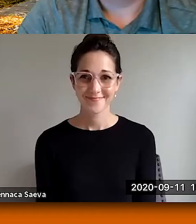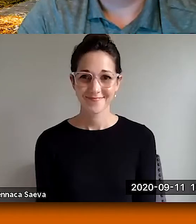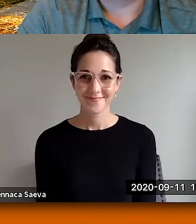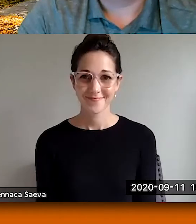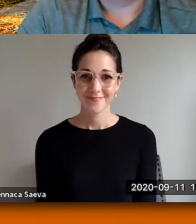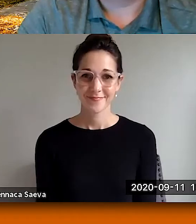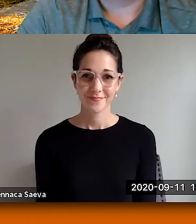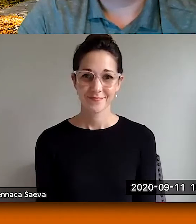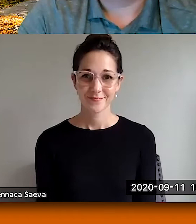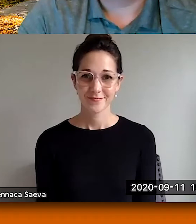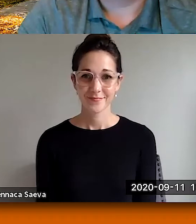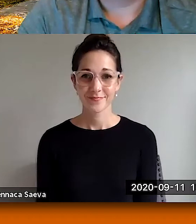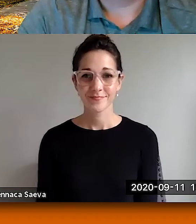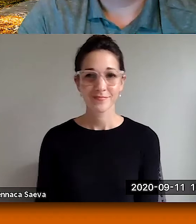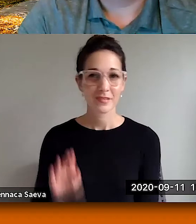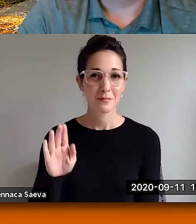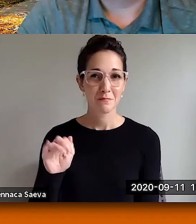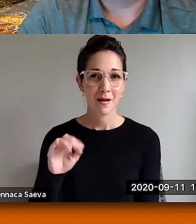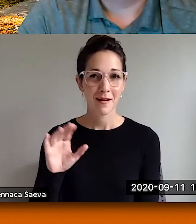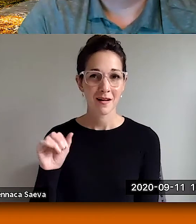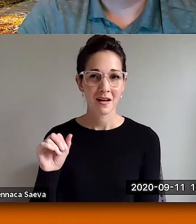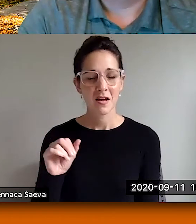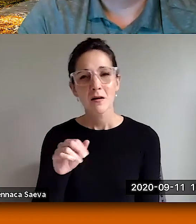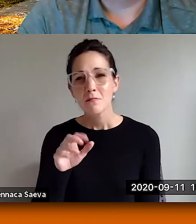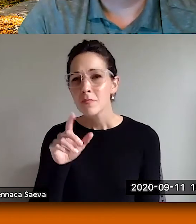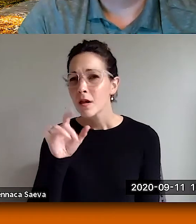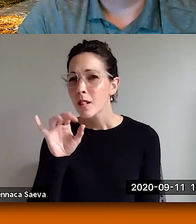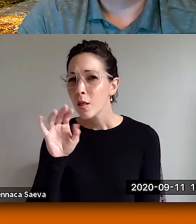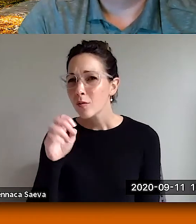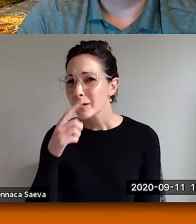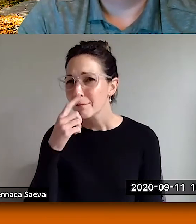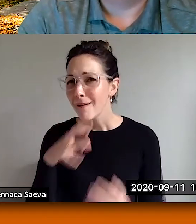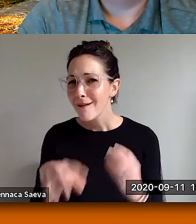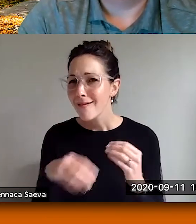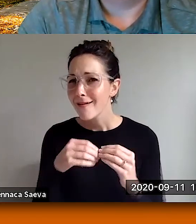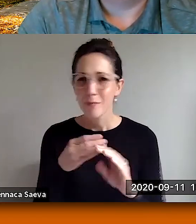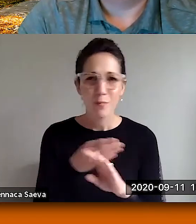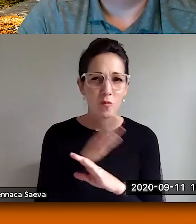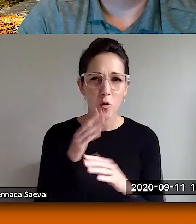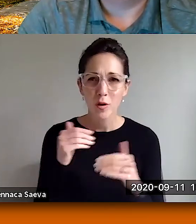I'll also just add something, Laurie, before you move on to the next question.